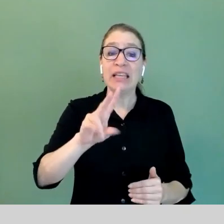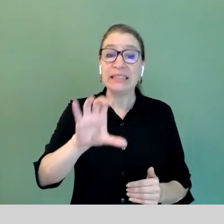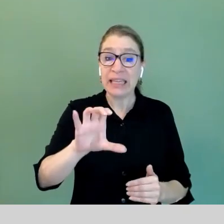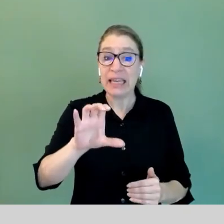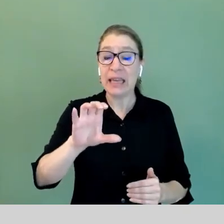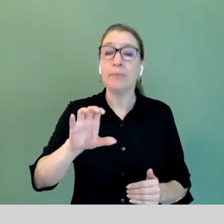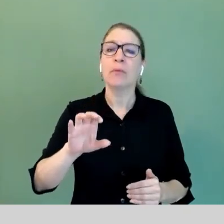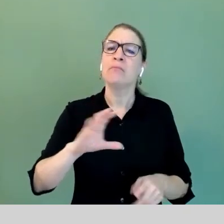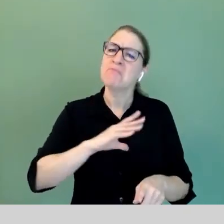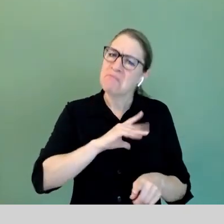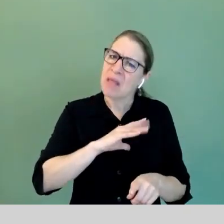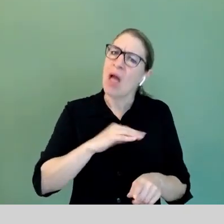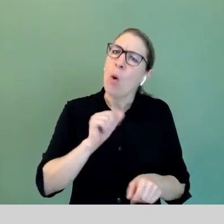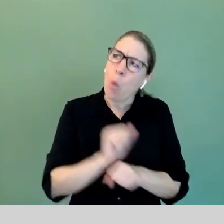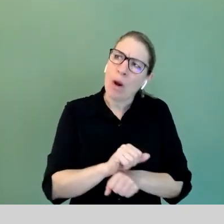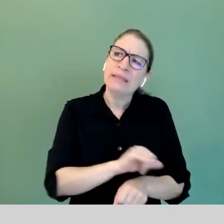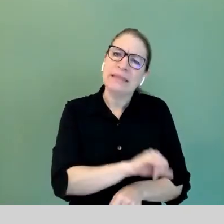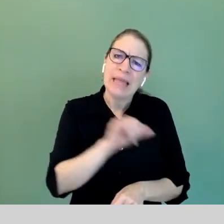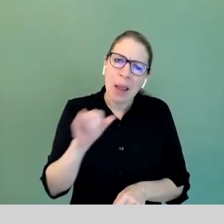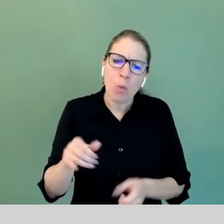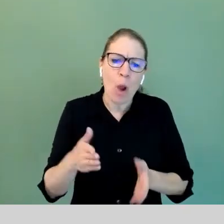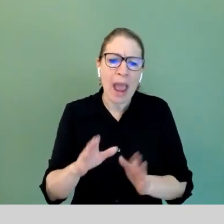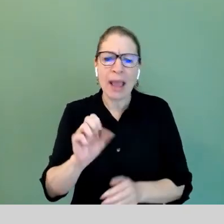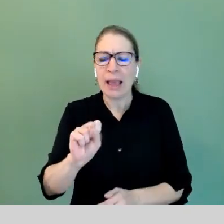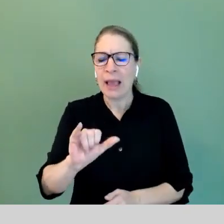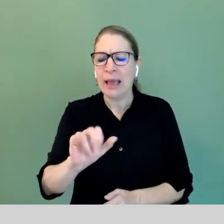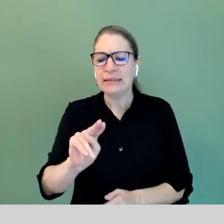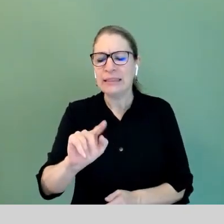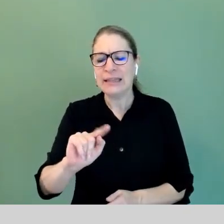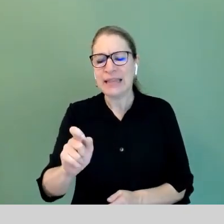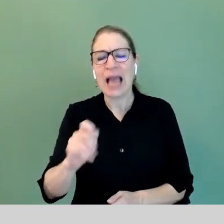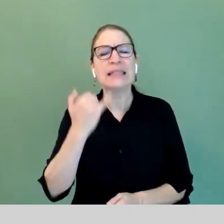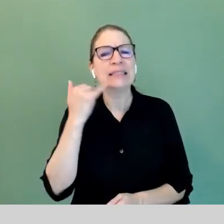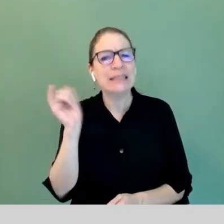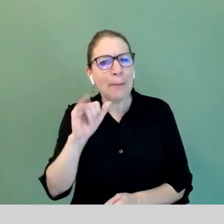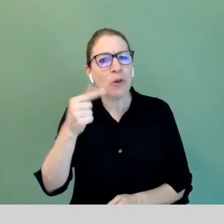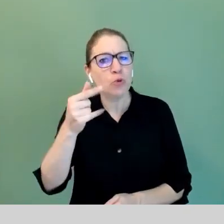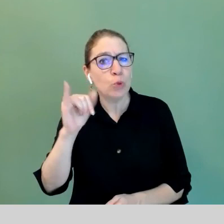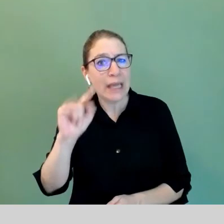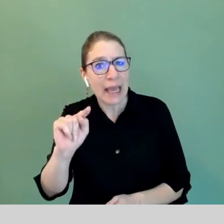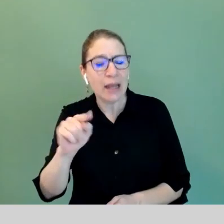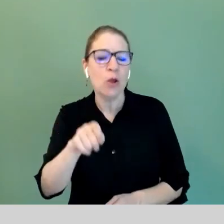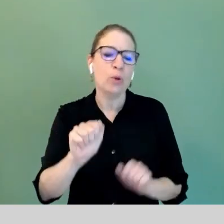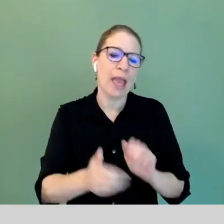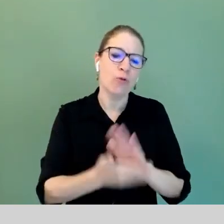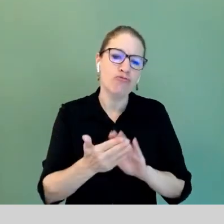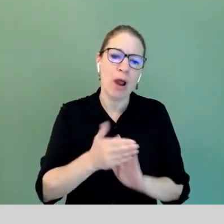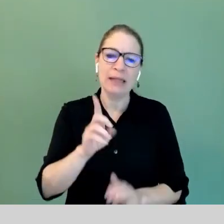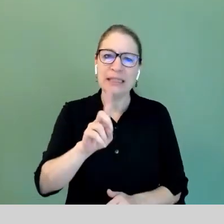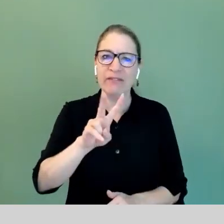which really works in the same way. The syntax is very similar to Git. So you can run dvc init,